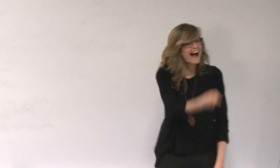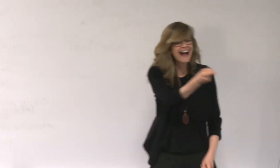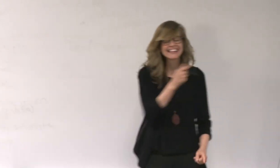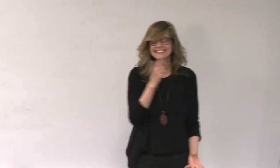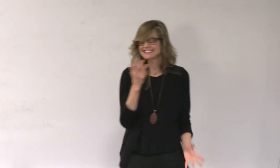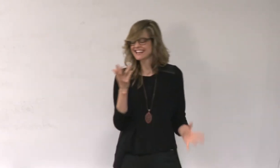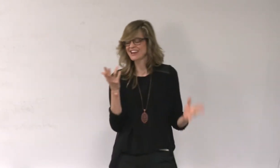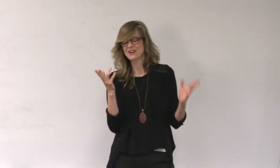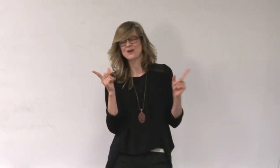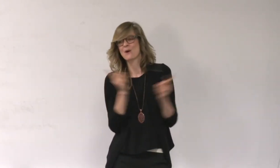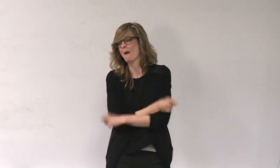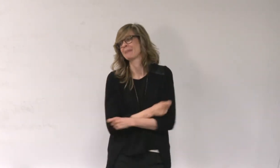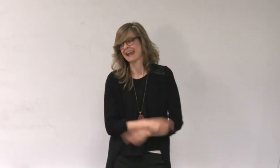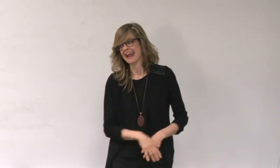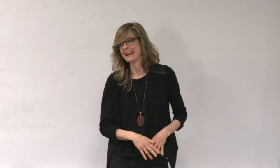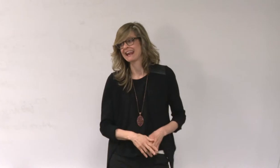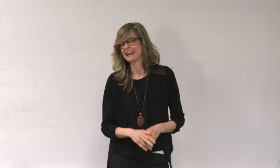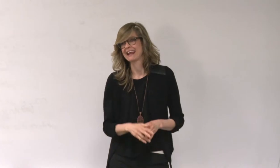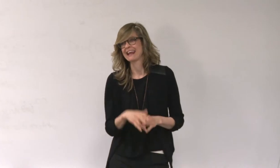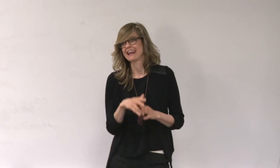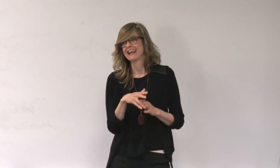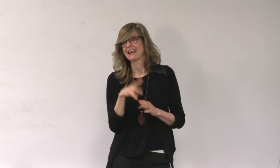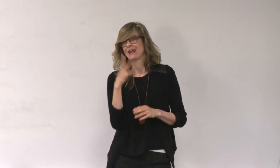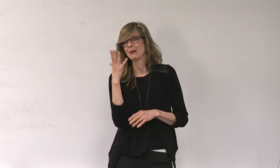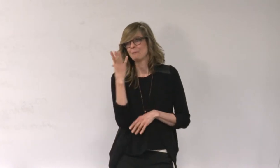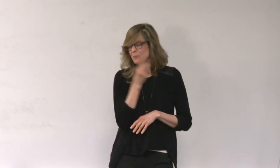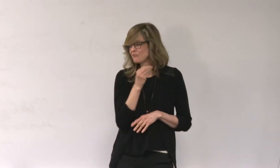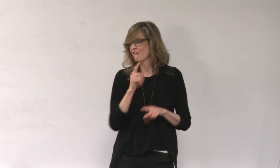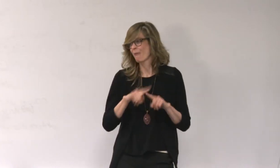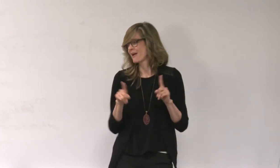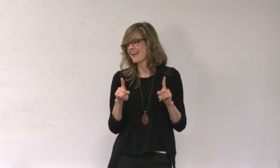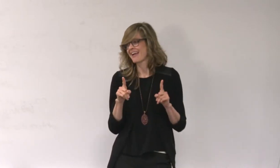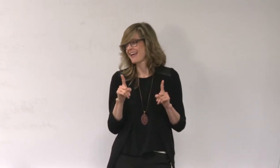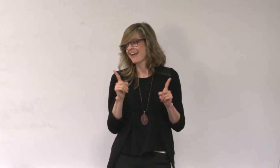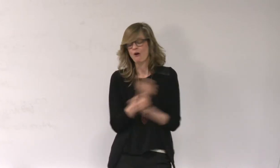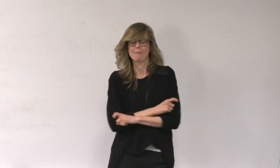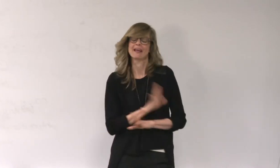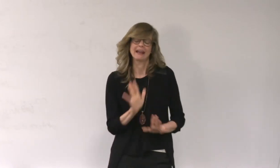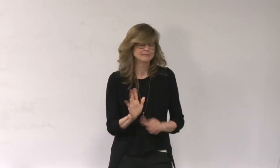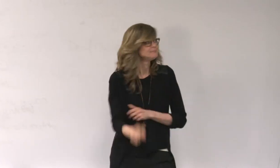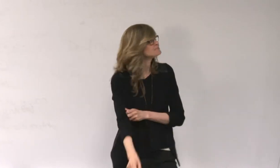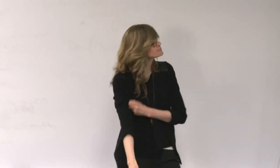IT'S--IT IS SO COMPLICATED. IT'S BEAUTIFUL BUT IT'S SO COMPLICATED.